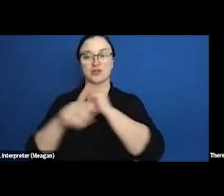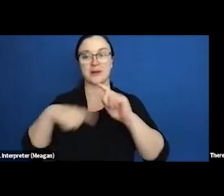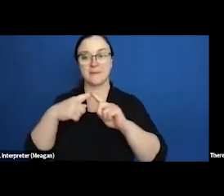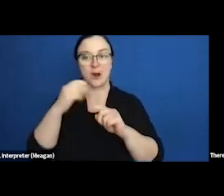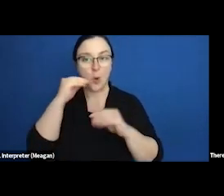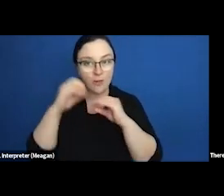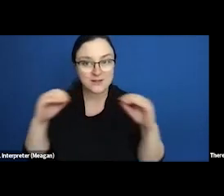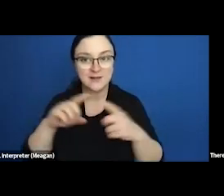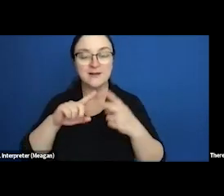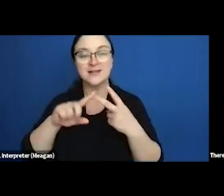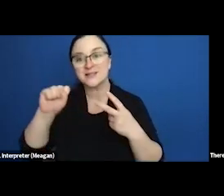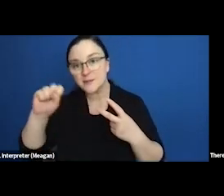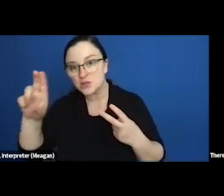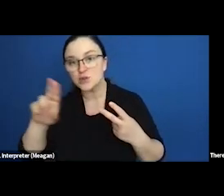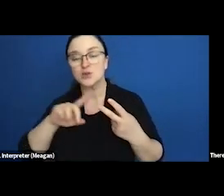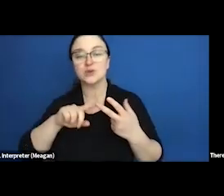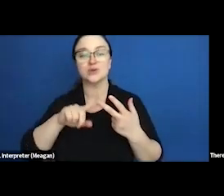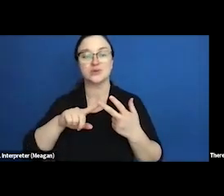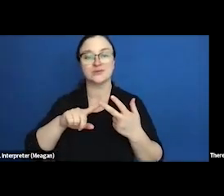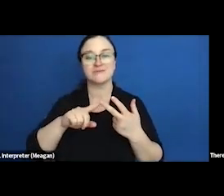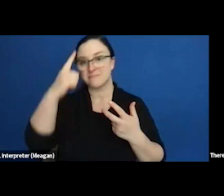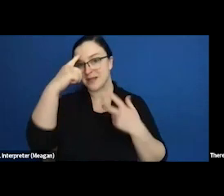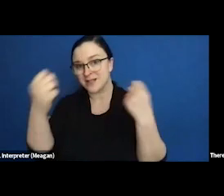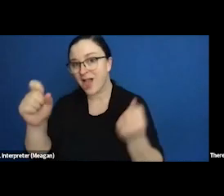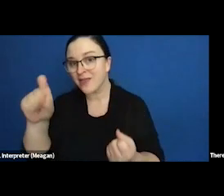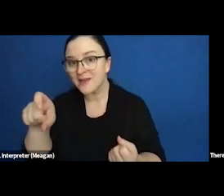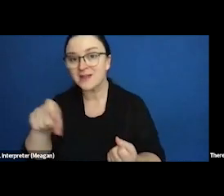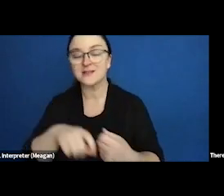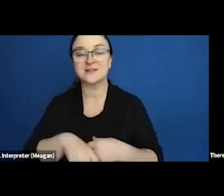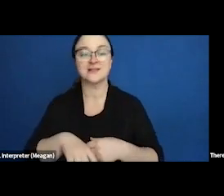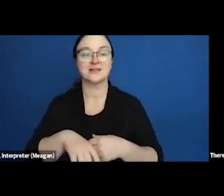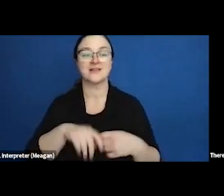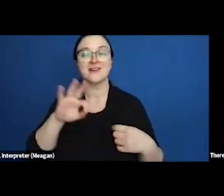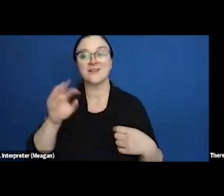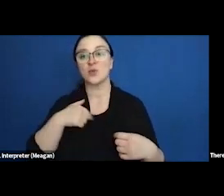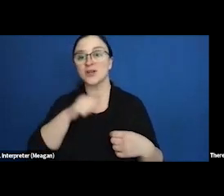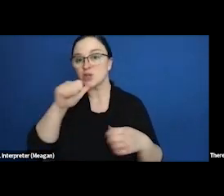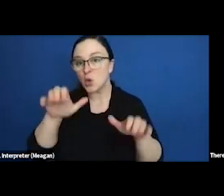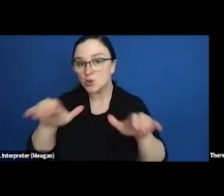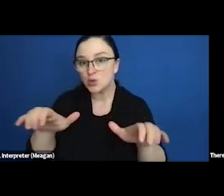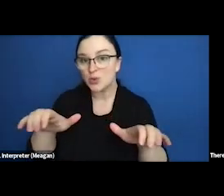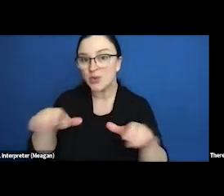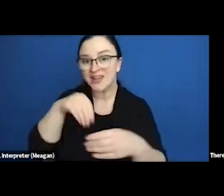about substance use, about co-occurring mental health needs. And if we don't do the internal work and the external work